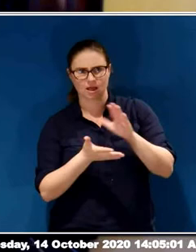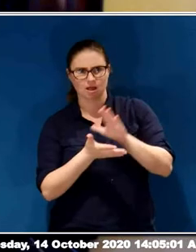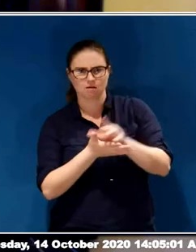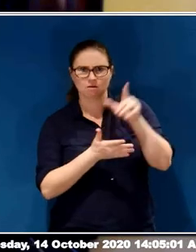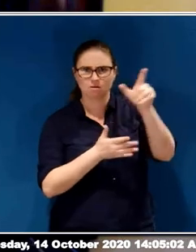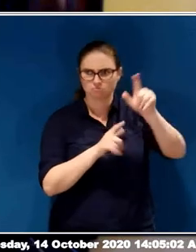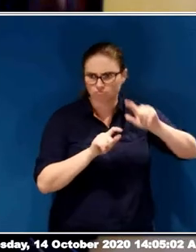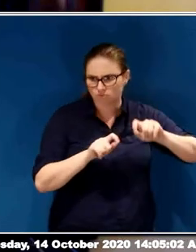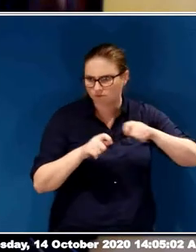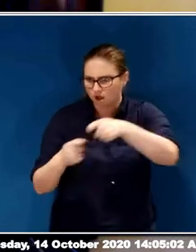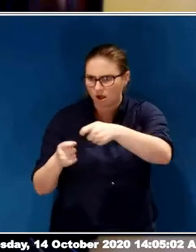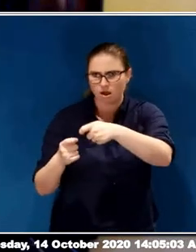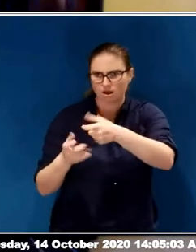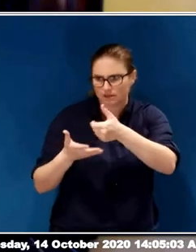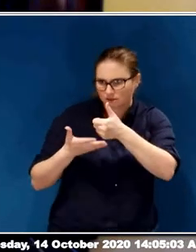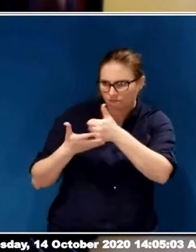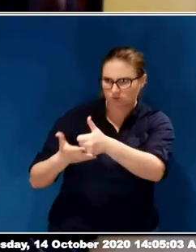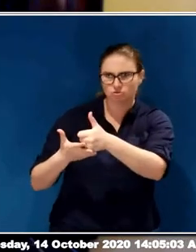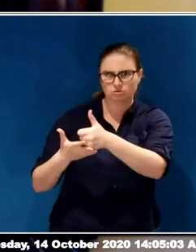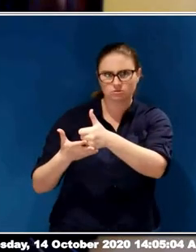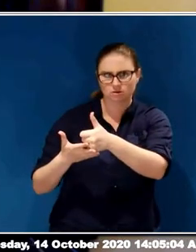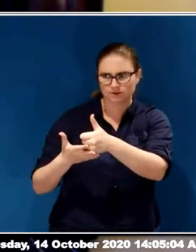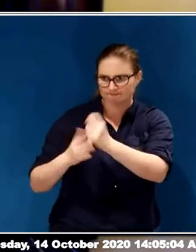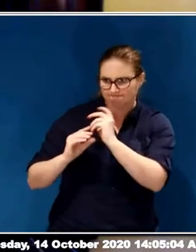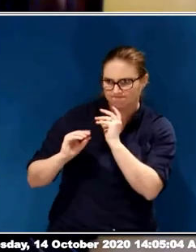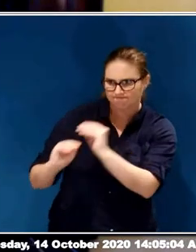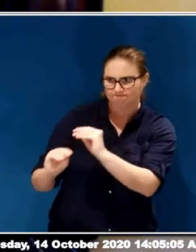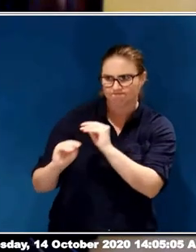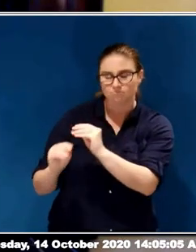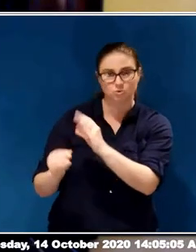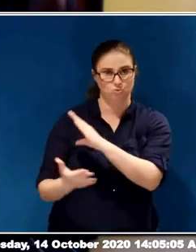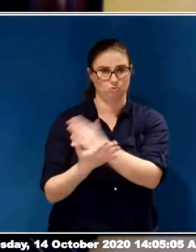We were present at one school during what they call “the intervention walk”,